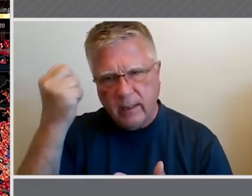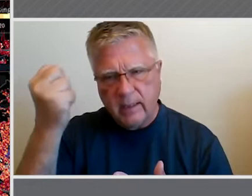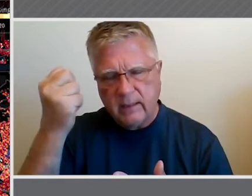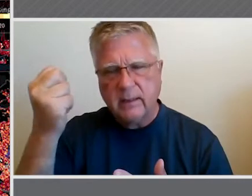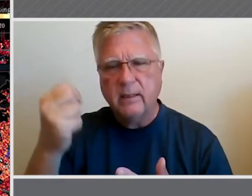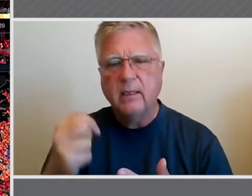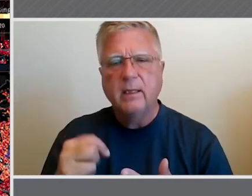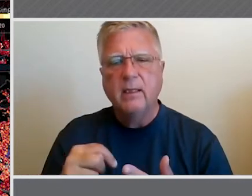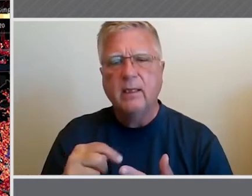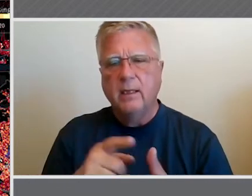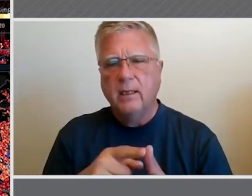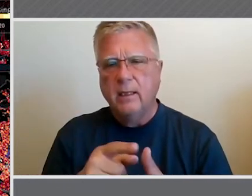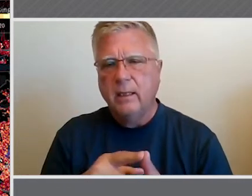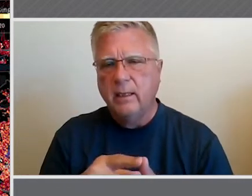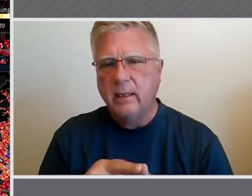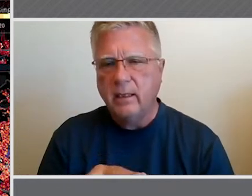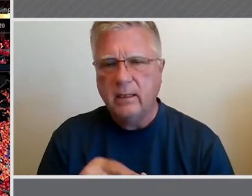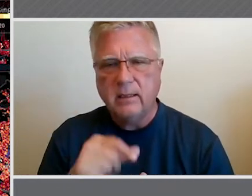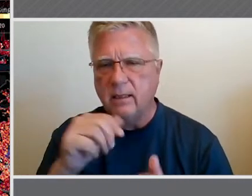and there's disparate treatment where somebody is creating a